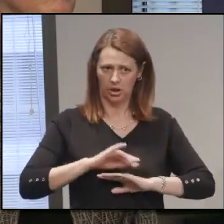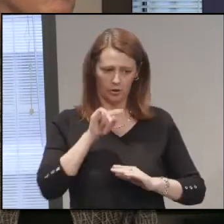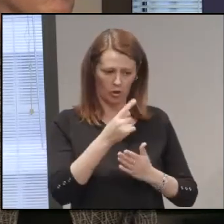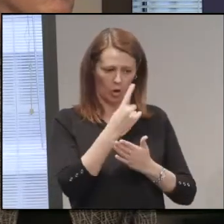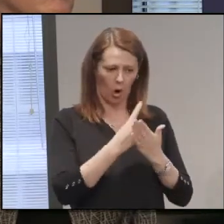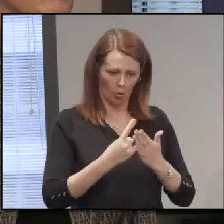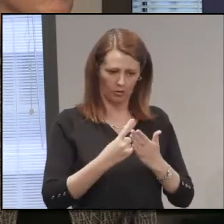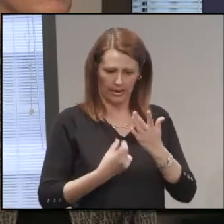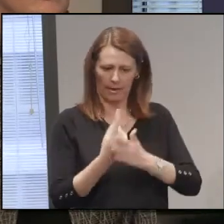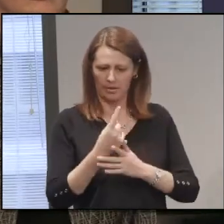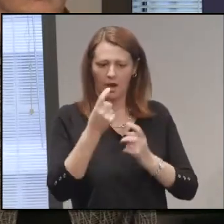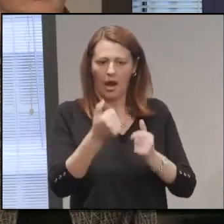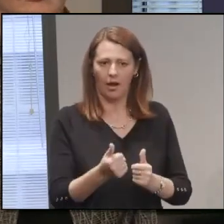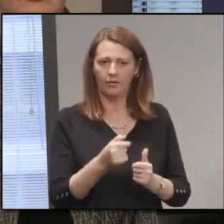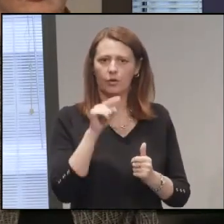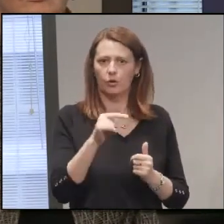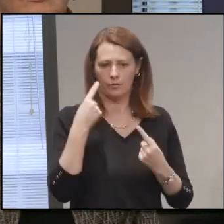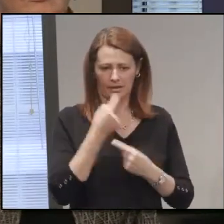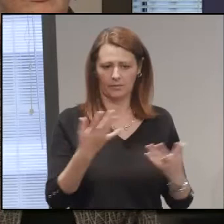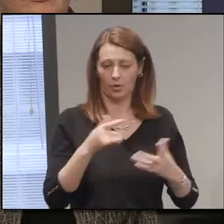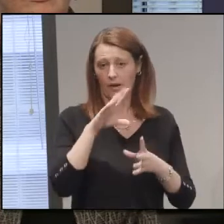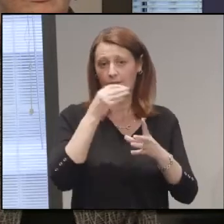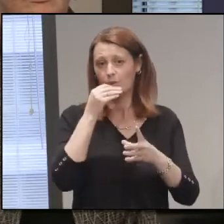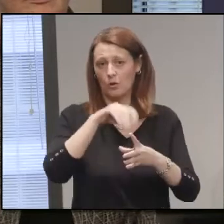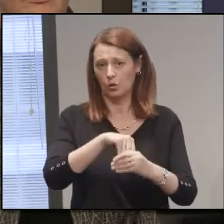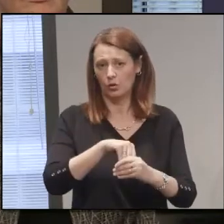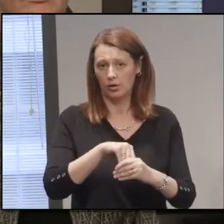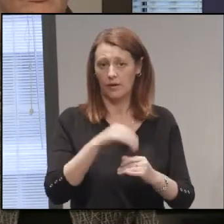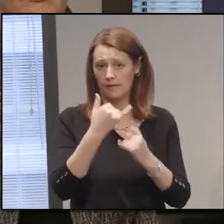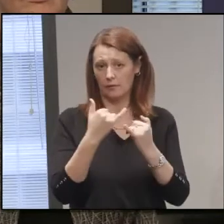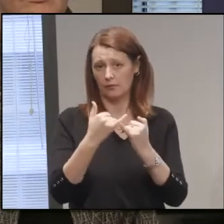been exposed to and foods are in this as well. So, yes, very important for food allergy.